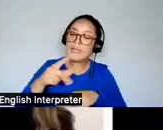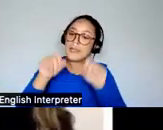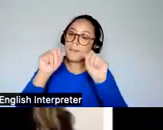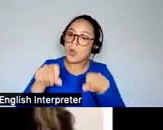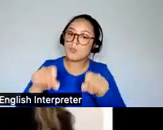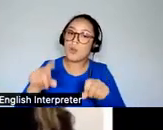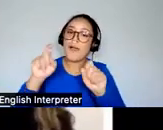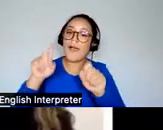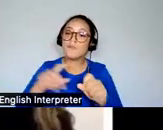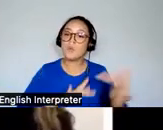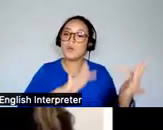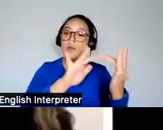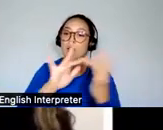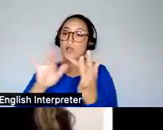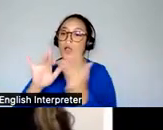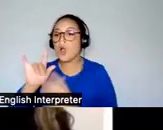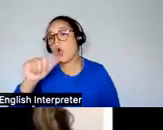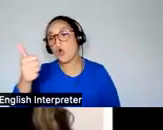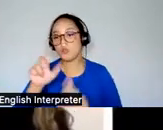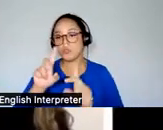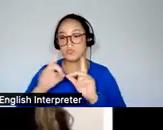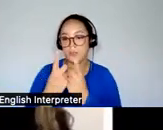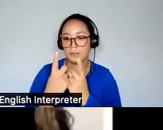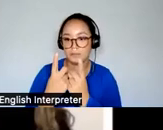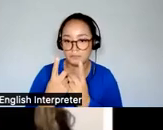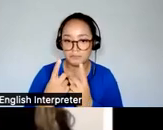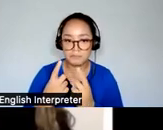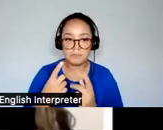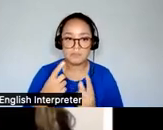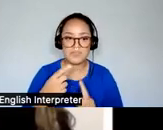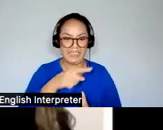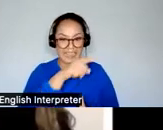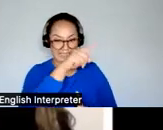And this slide shows an example of some things that you may want to include in your events.